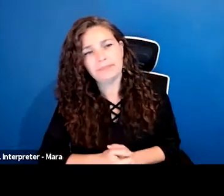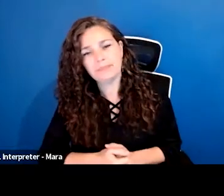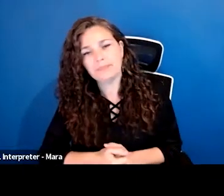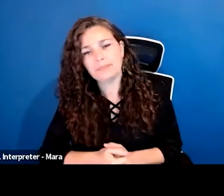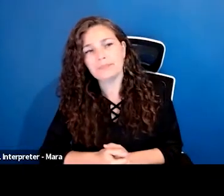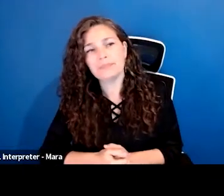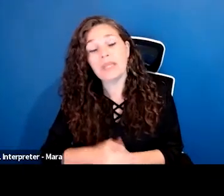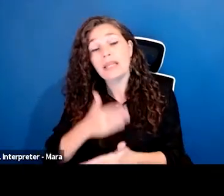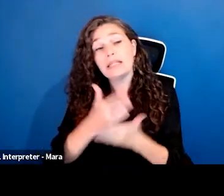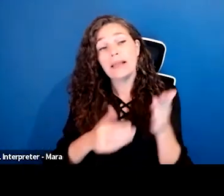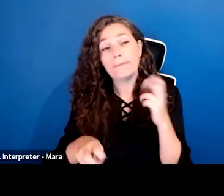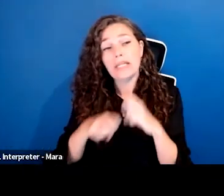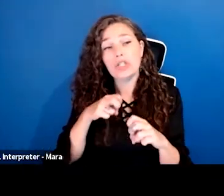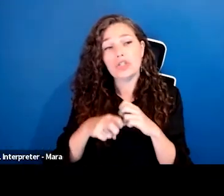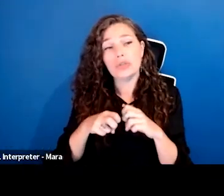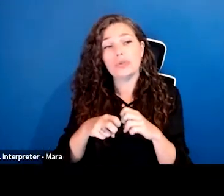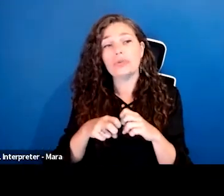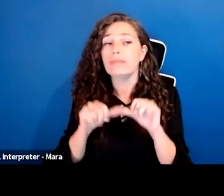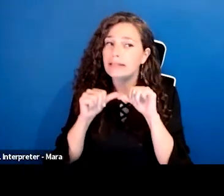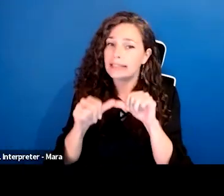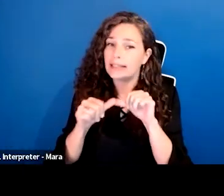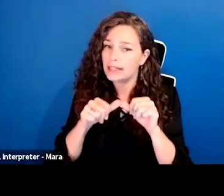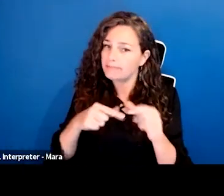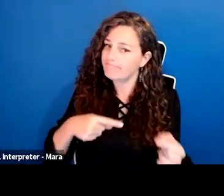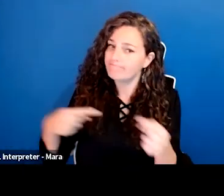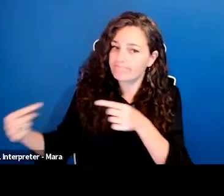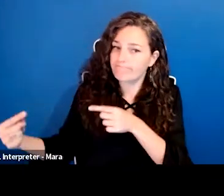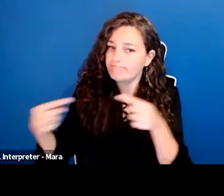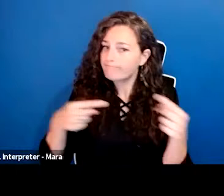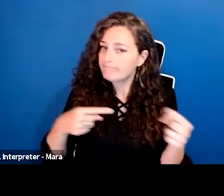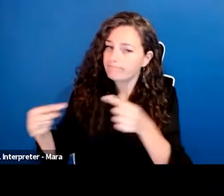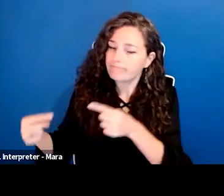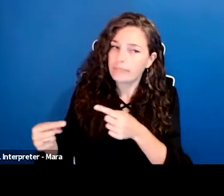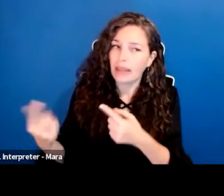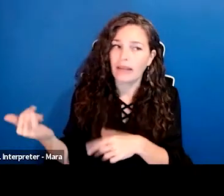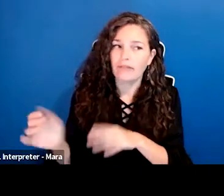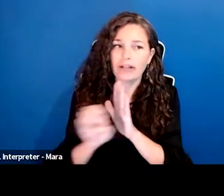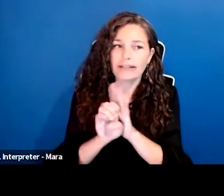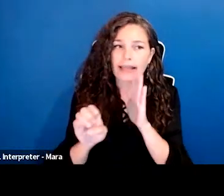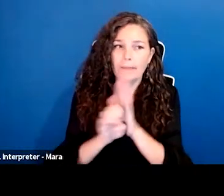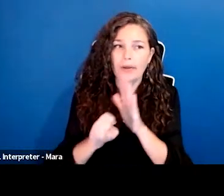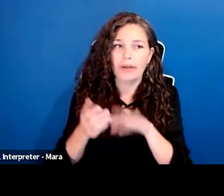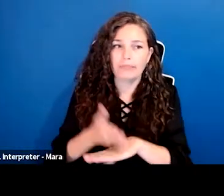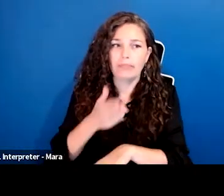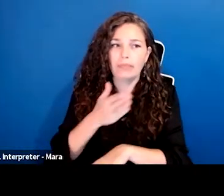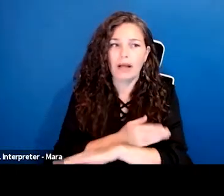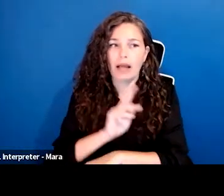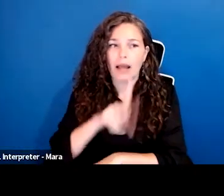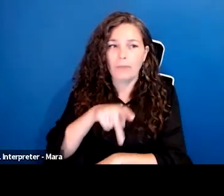Some issues may remain in dispute. Some of these would be upgrades, hazardous adjustments